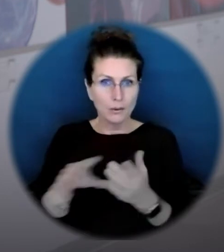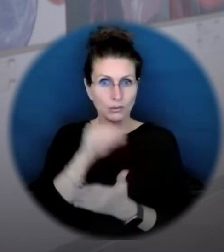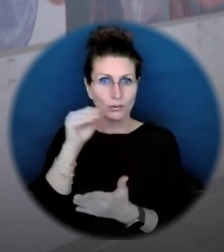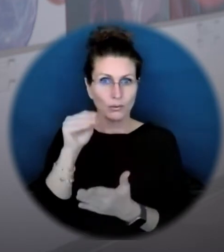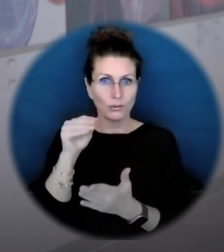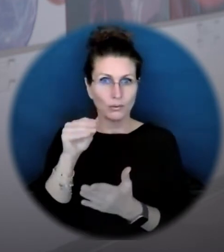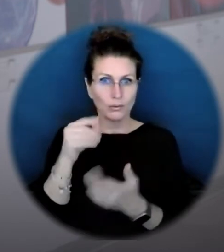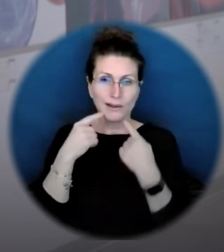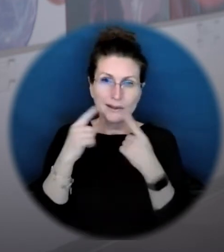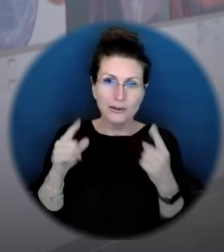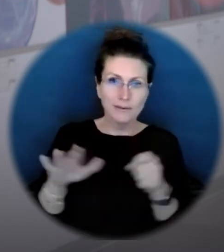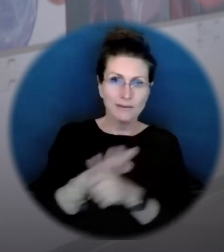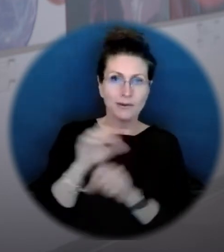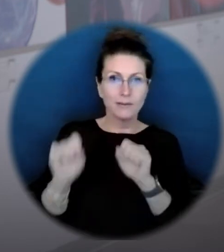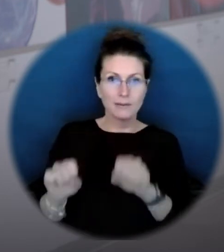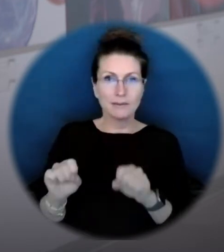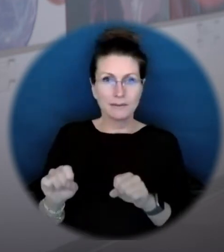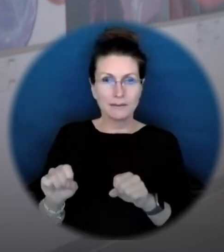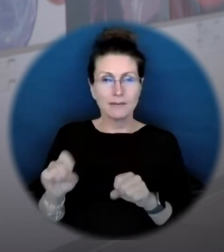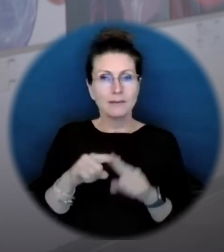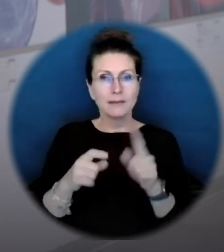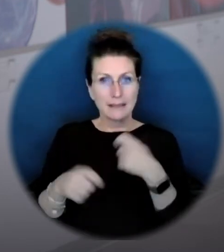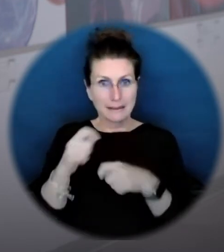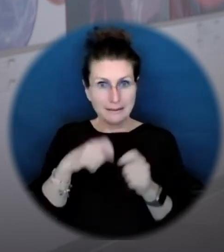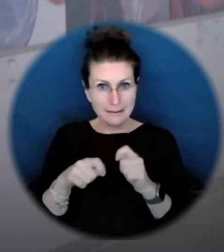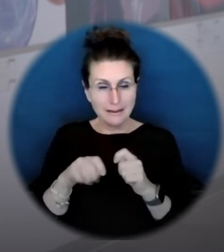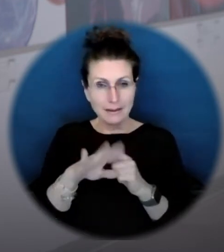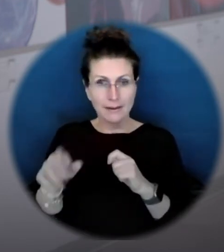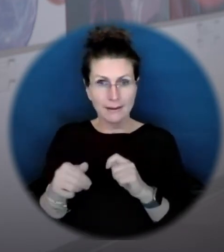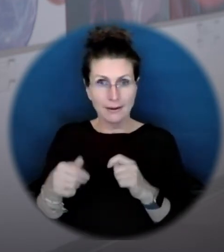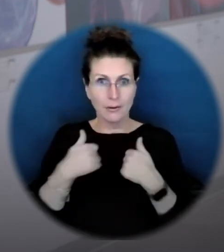but instead their lives were cut brutally short.